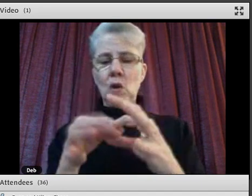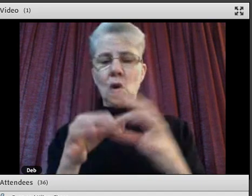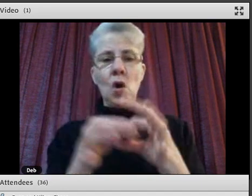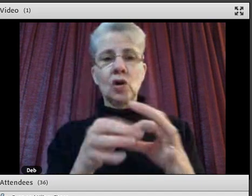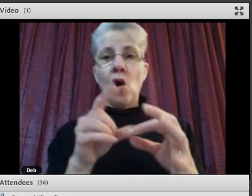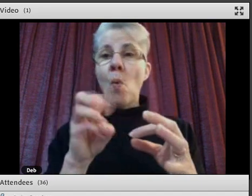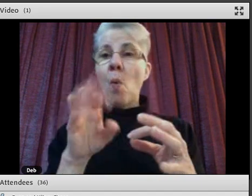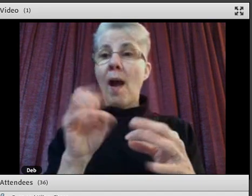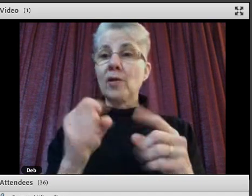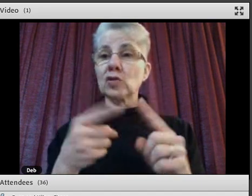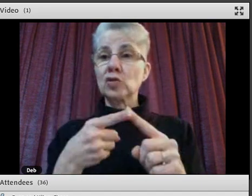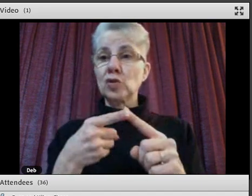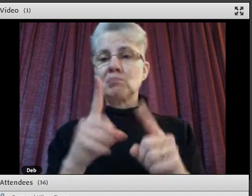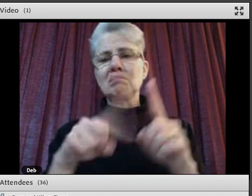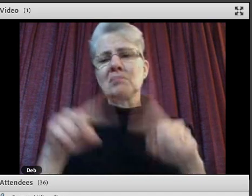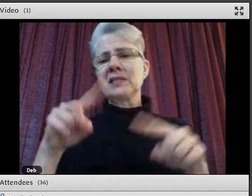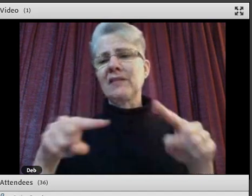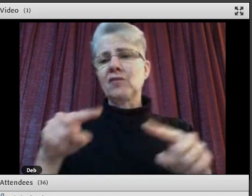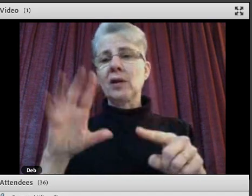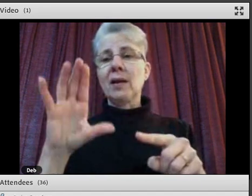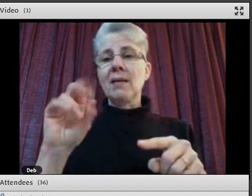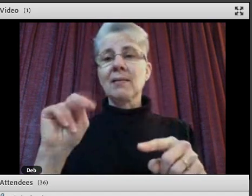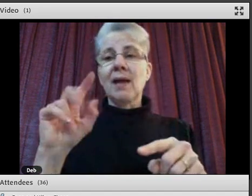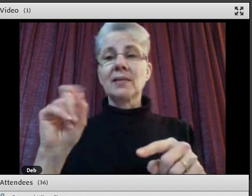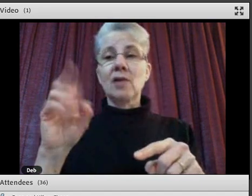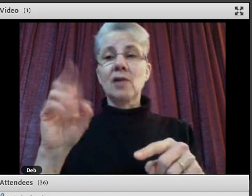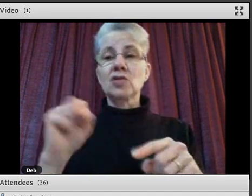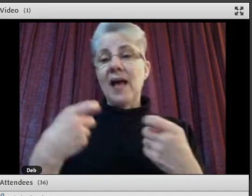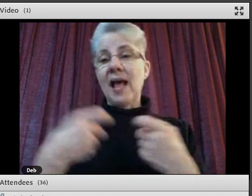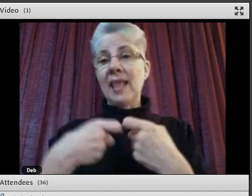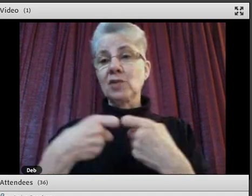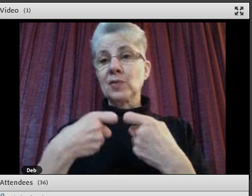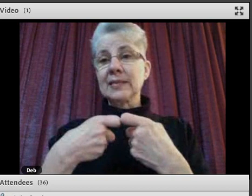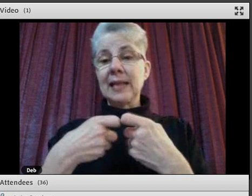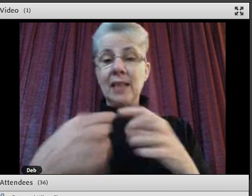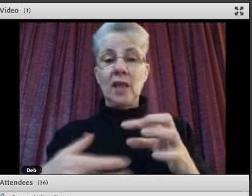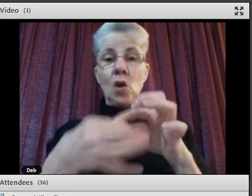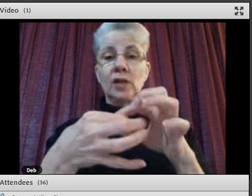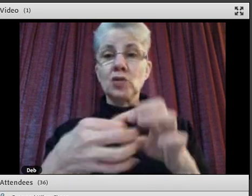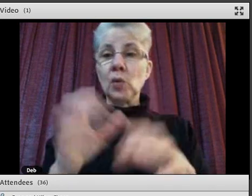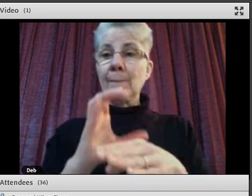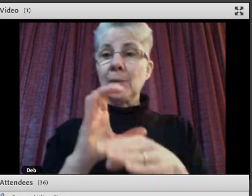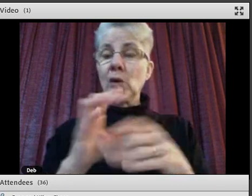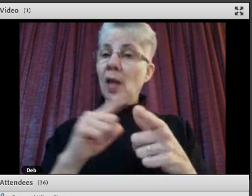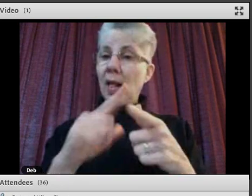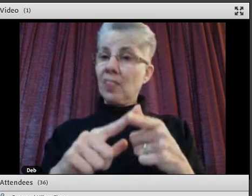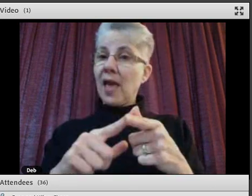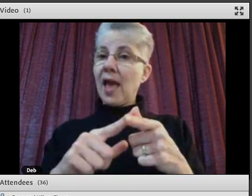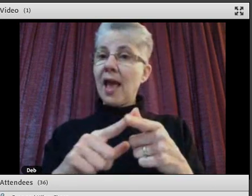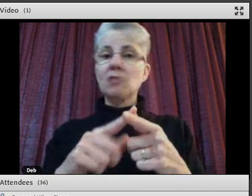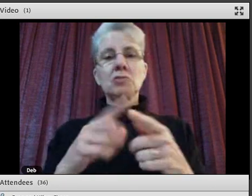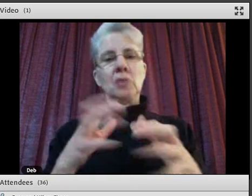to different conductors of electricity. And then you hook it up to your computer, and then you can play some music there.